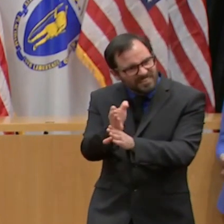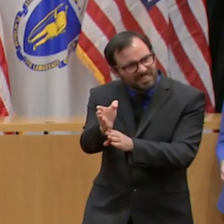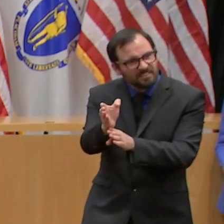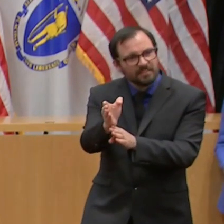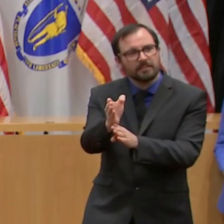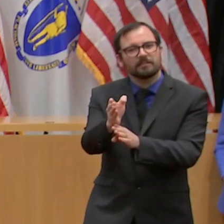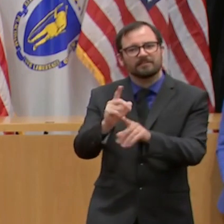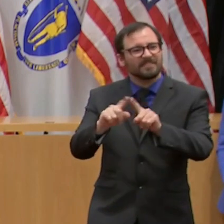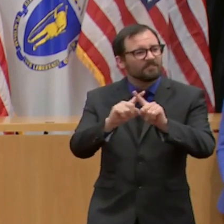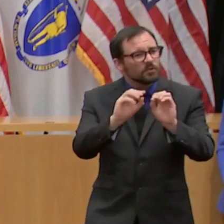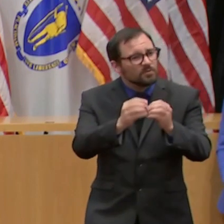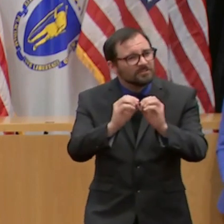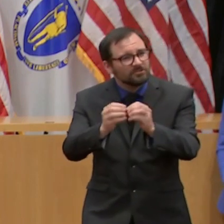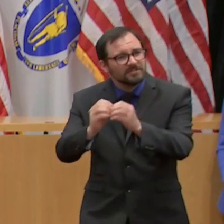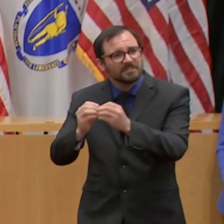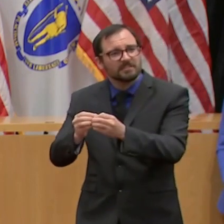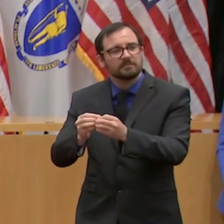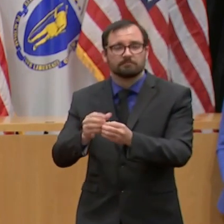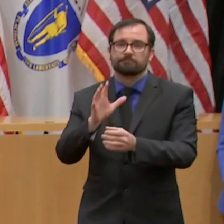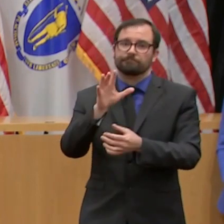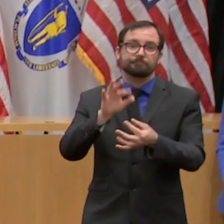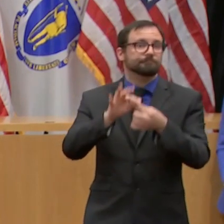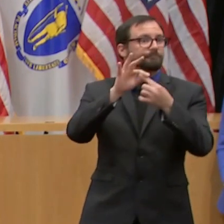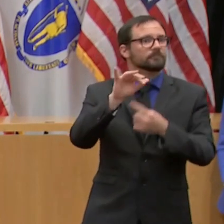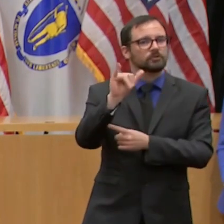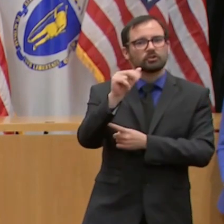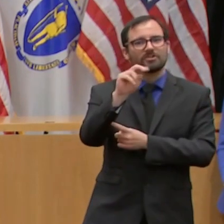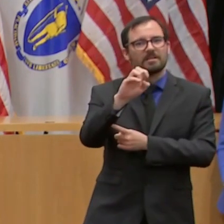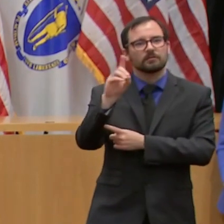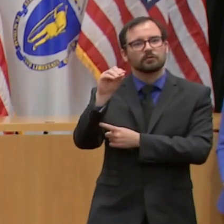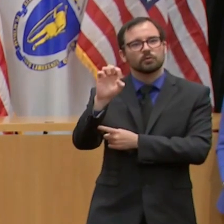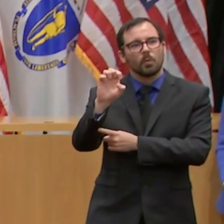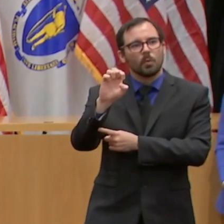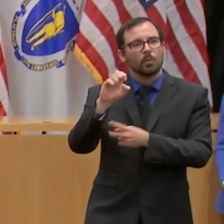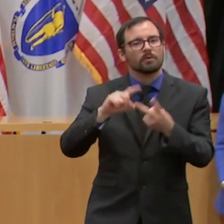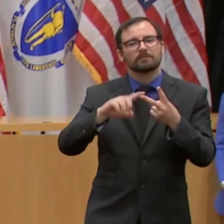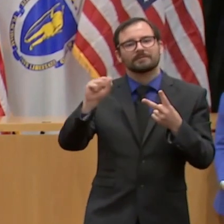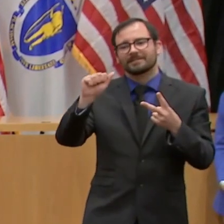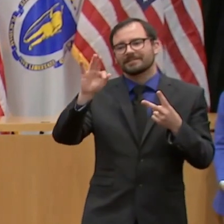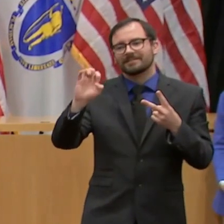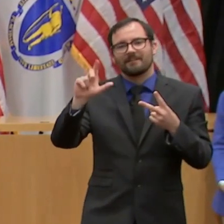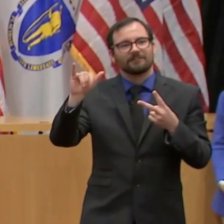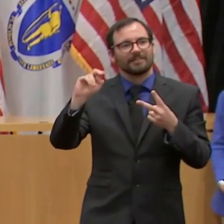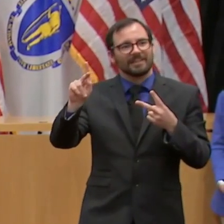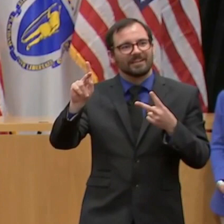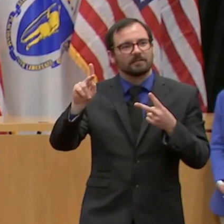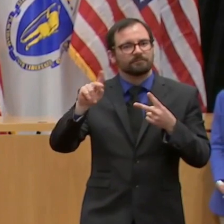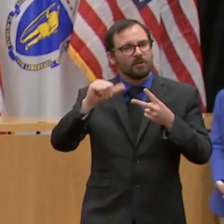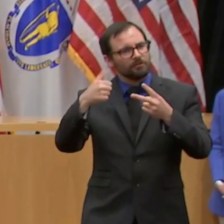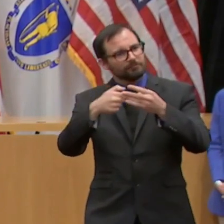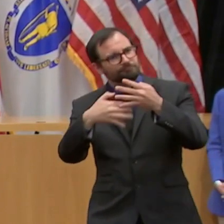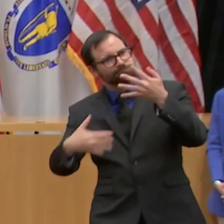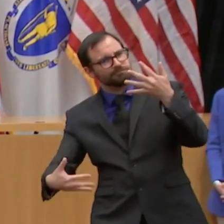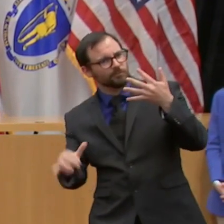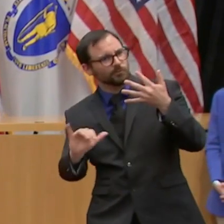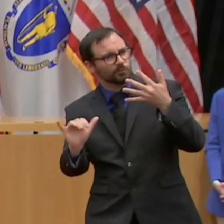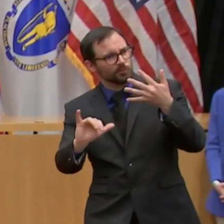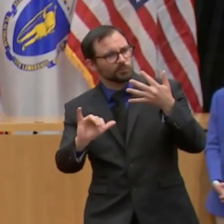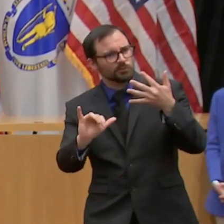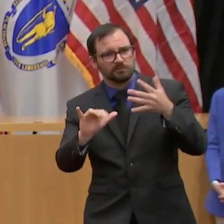WITH OUR PARTNERS IN THE FIGHT TO END SEXUAL ASSAULT AND DOMESTIC VIOLENCE, PARTICULARLY